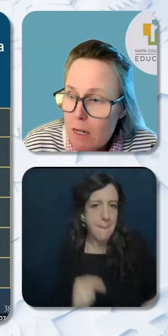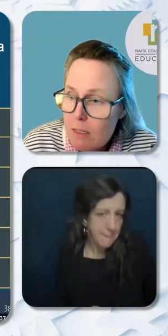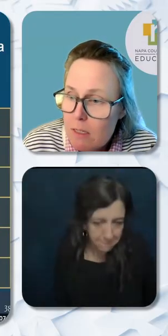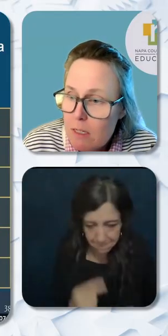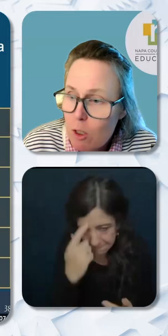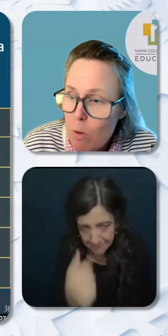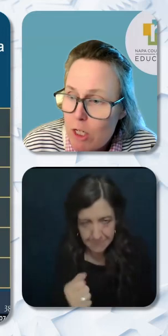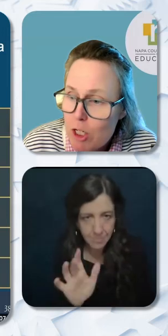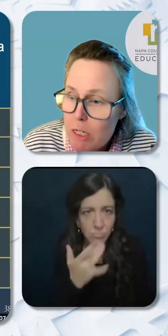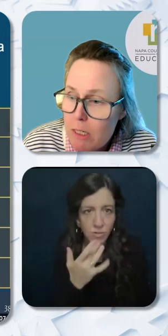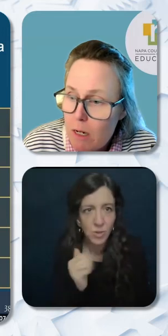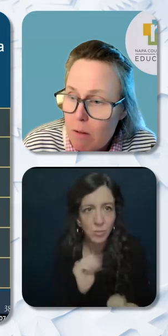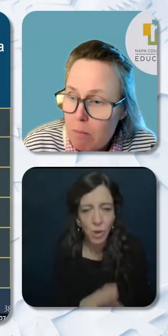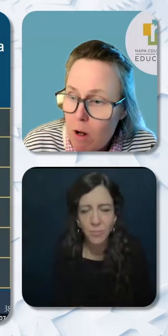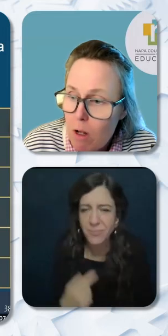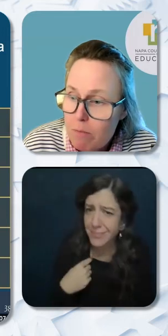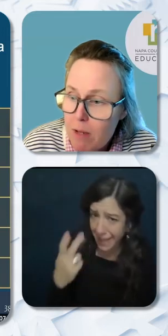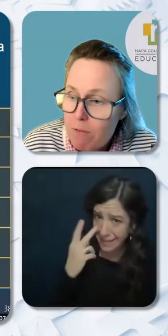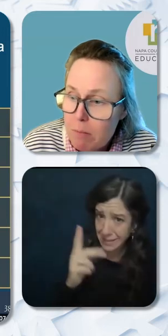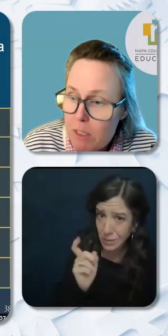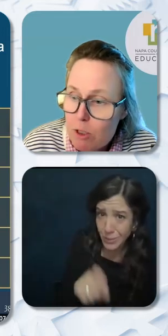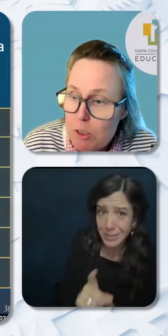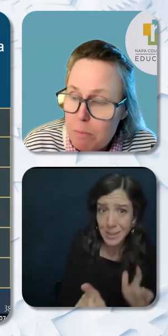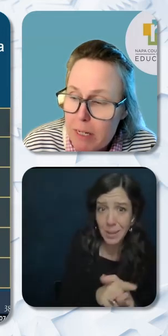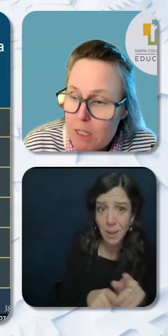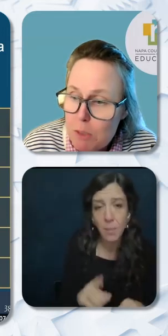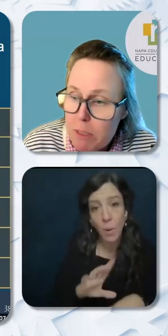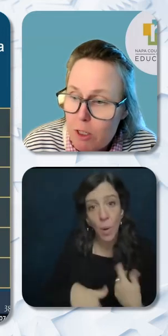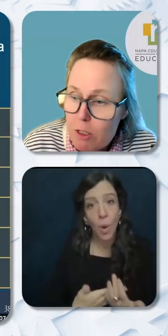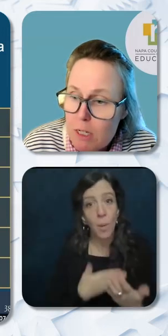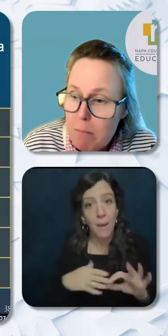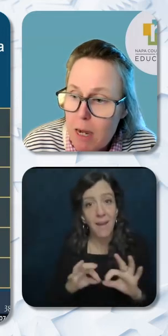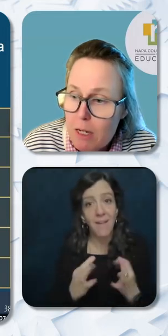And then I see a question, all of my families are Spanish speakers,